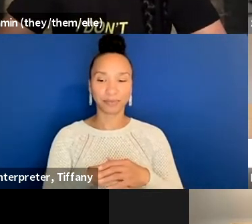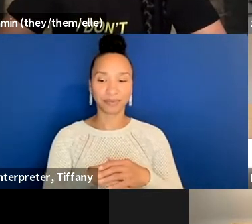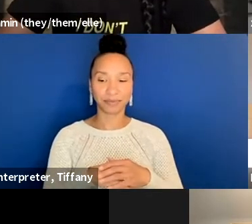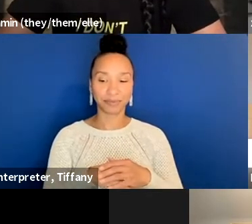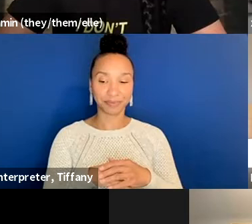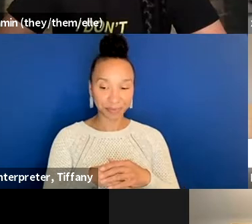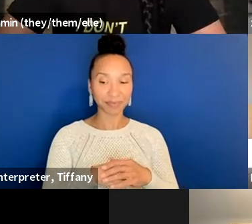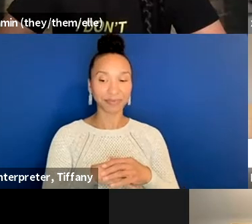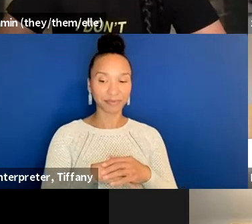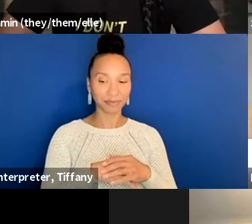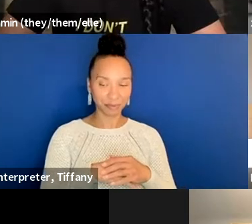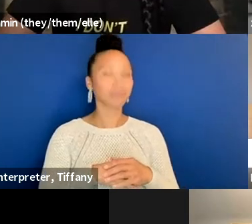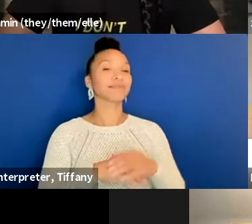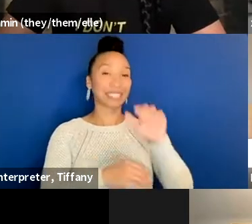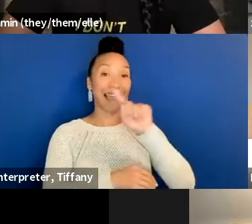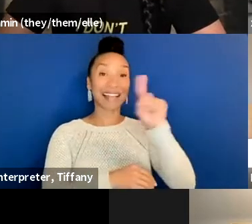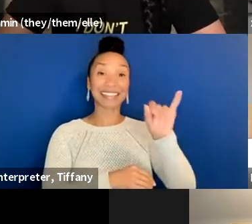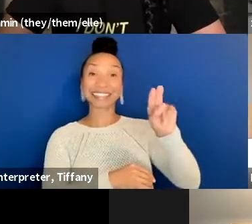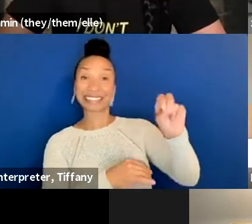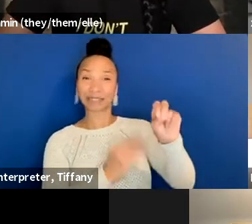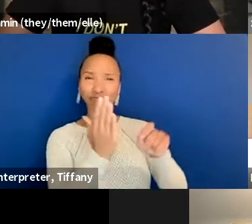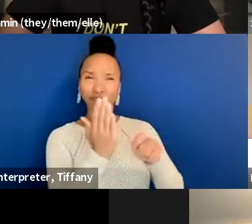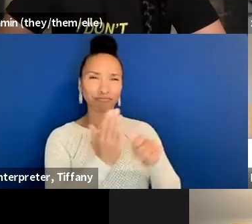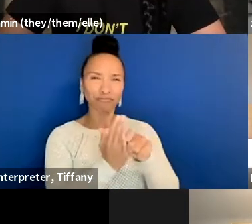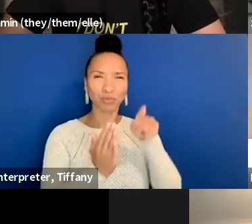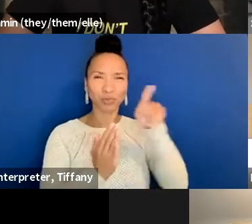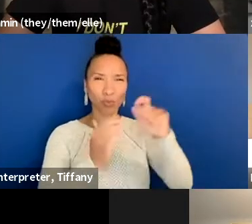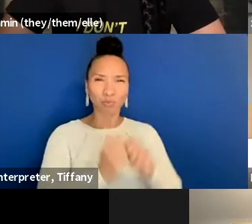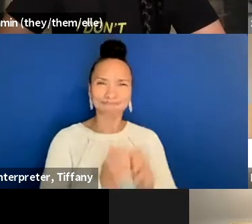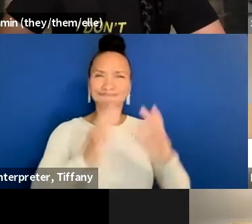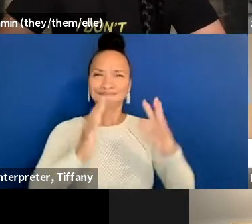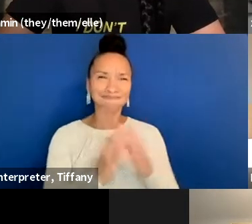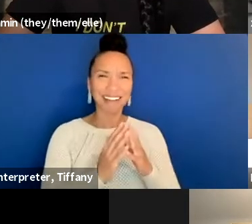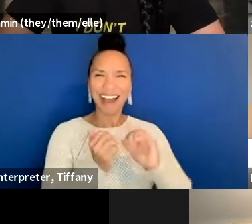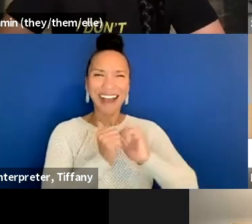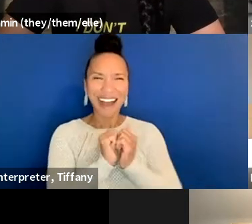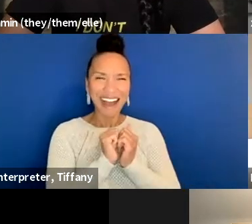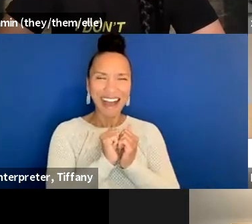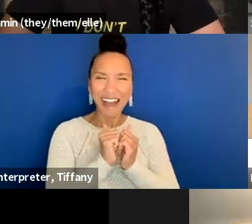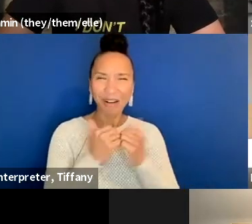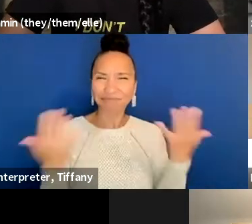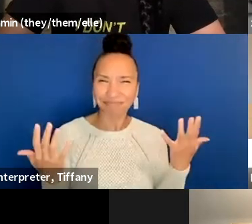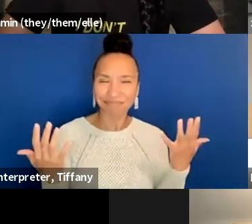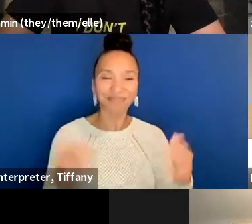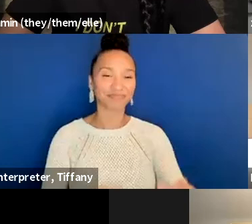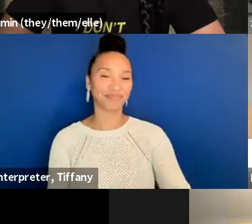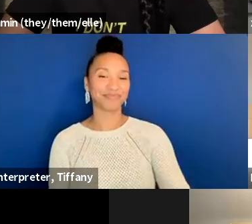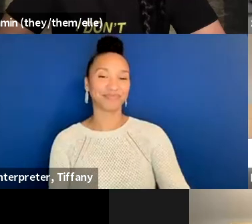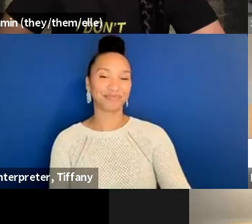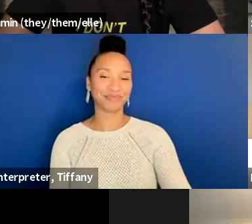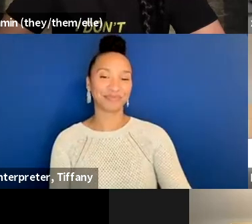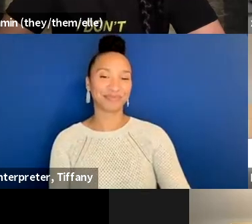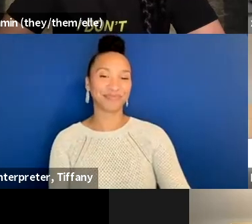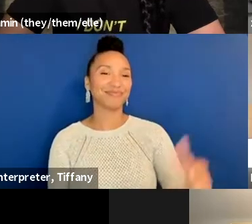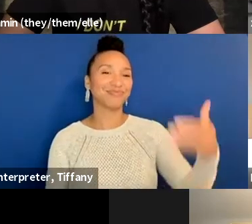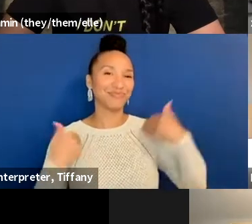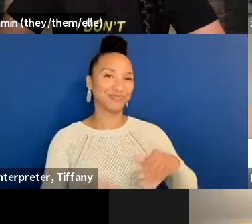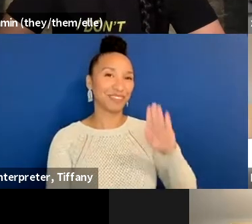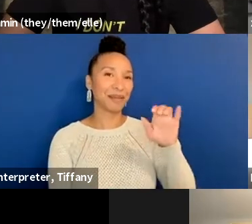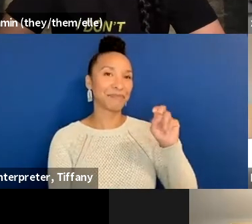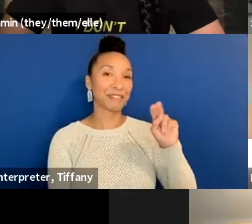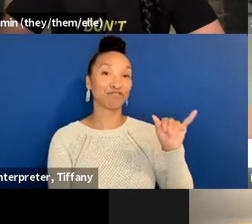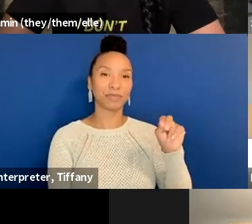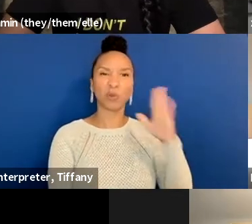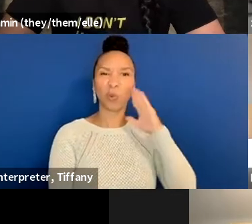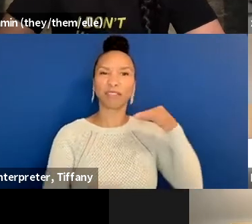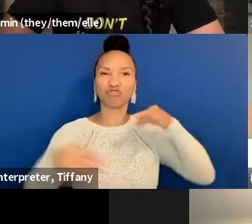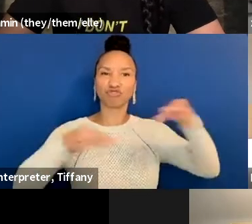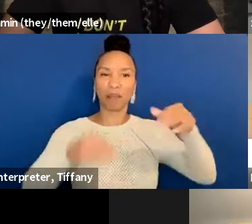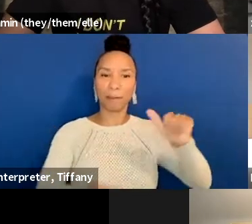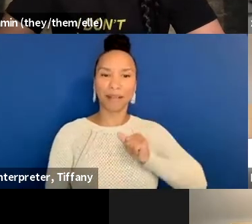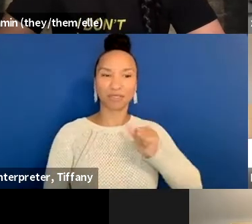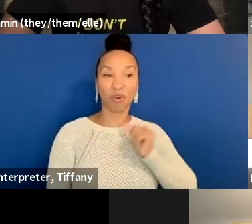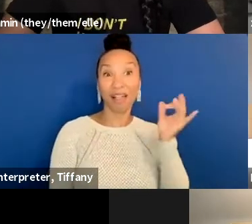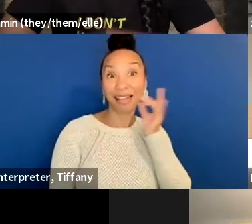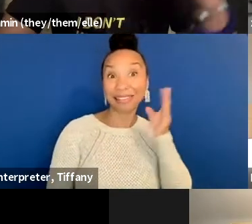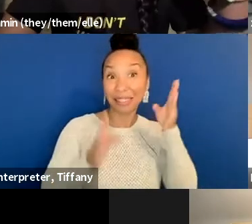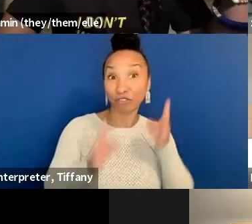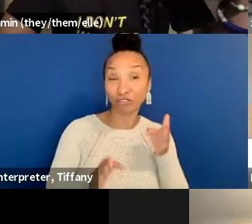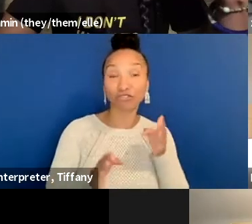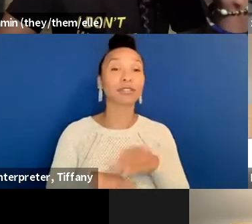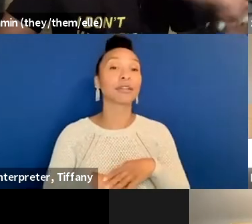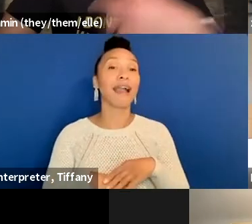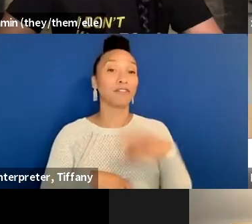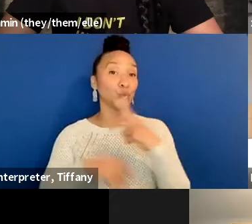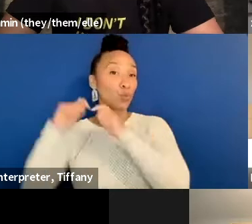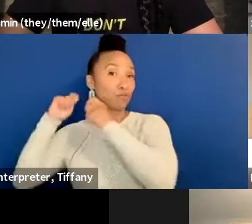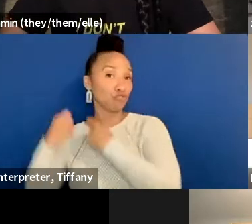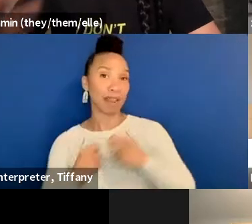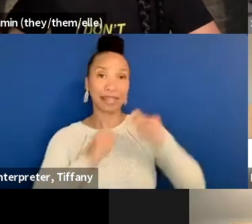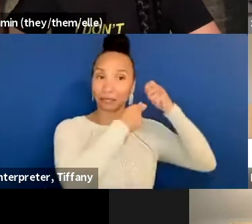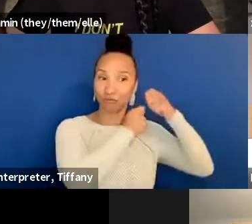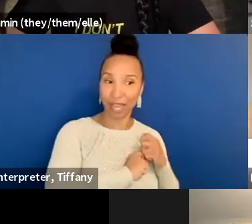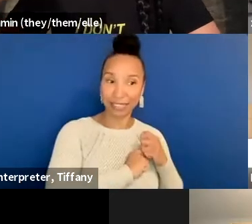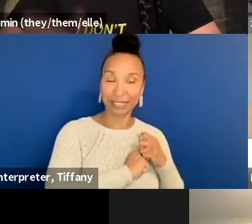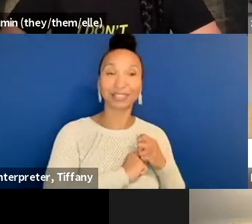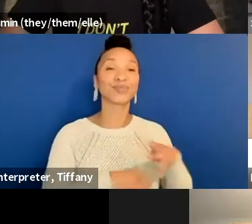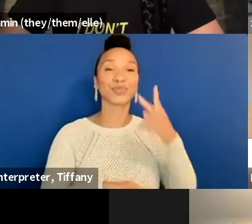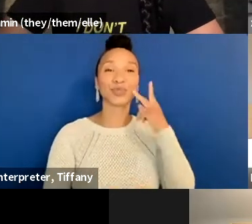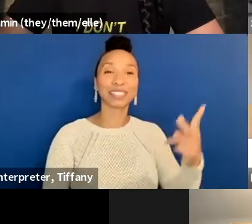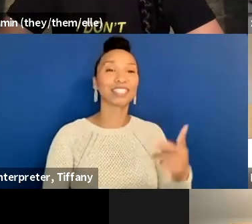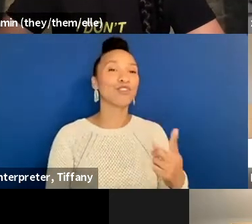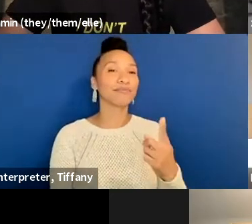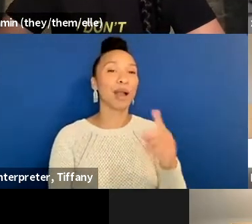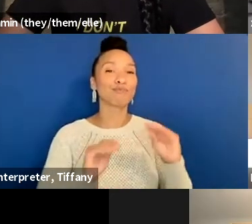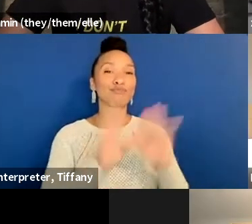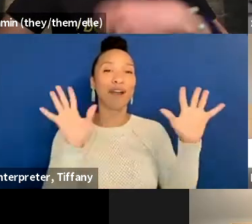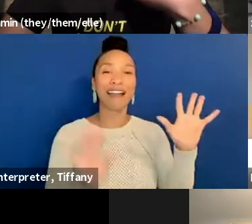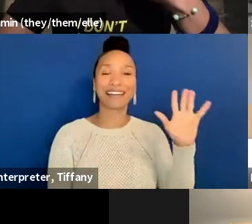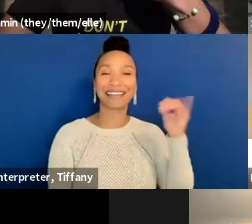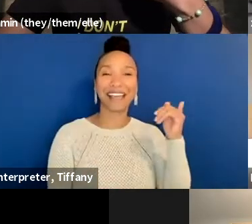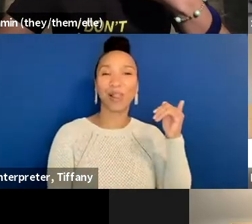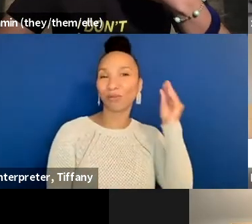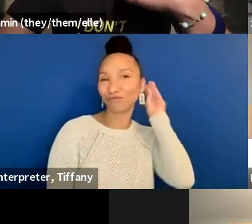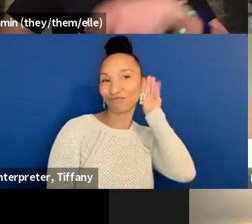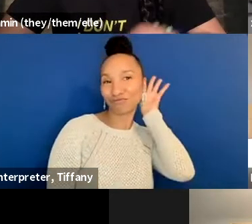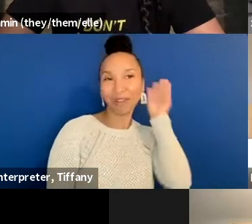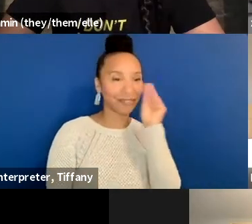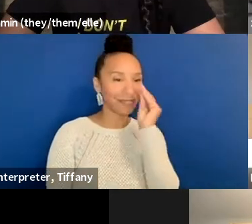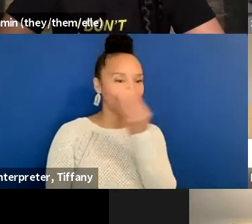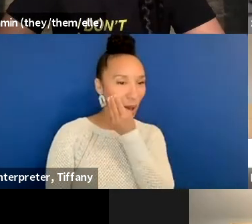Benjamin (they/them/elle): wearing to braids on my left side of my face a bright yellow sunflower over my right ear, I have two gold at dangly earrings on a black T shirt with text in a rainbow gradient i'm going to drop links to both of the artists who designed my earrings that shirt in the chat.